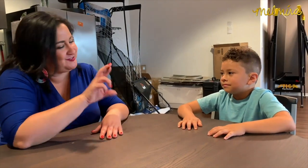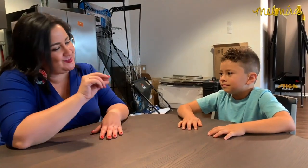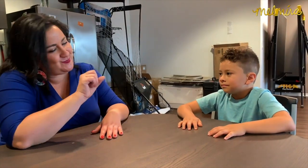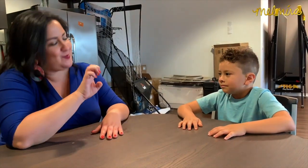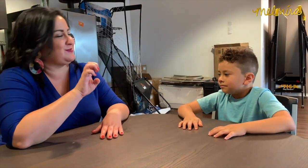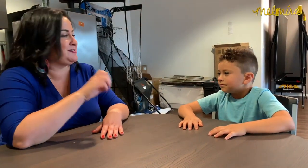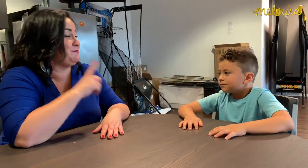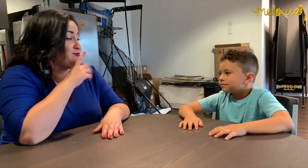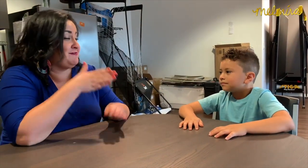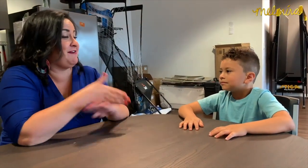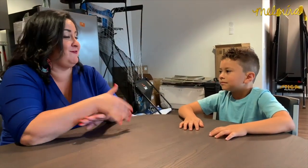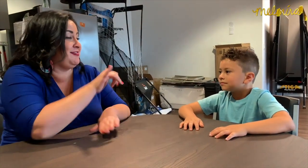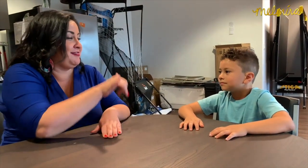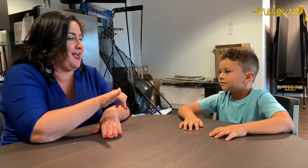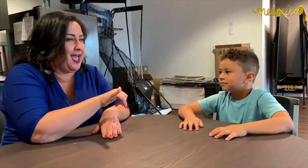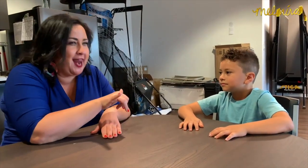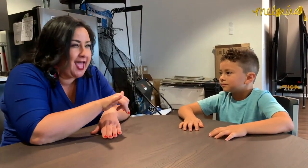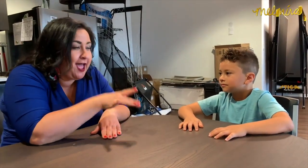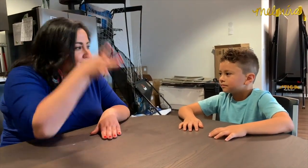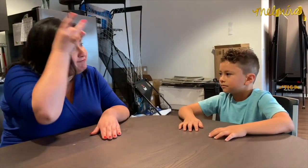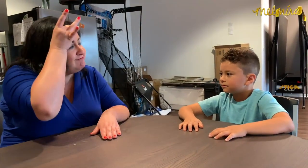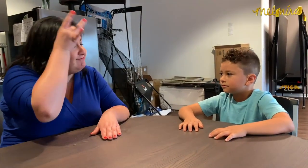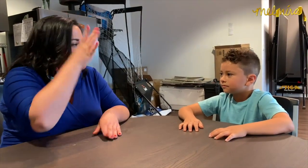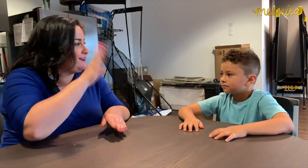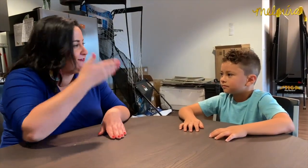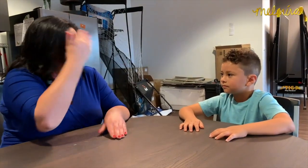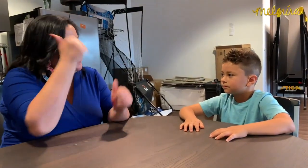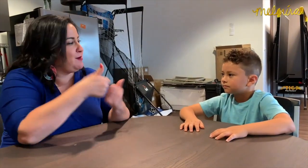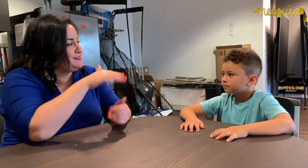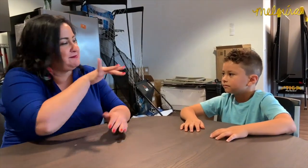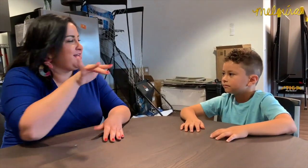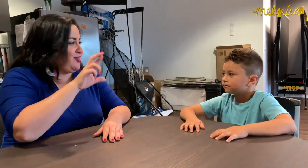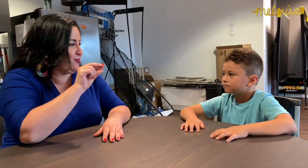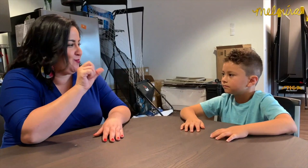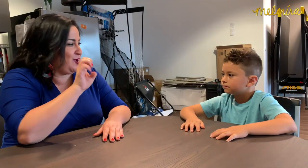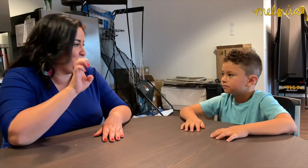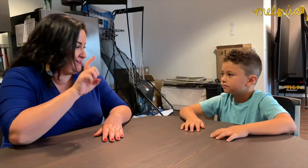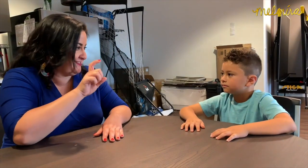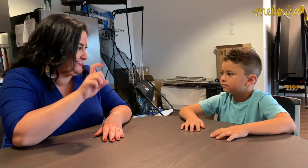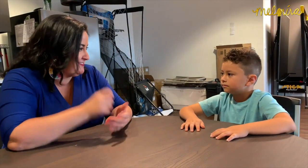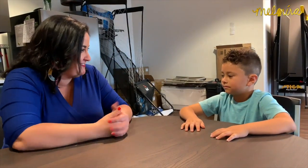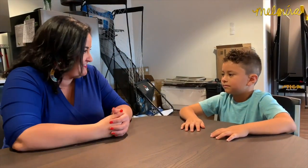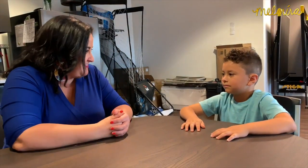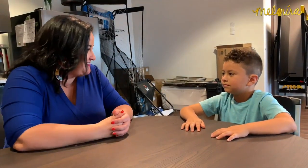Rose. I'm sure after this, you'll never forget how to spell rose again!